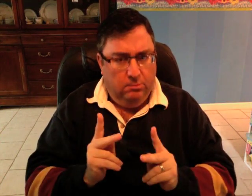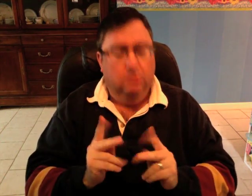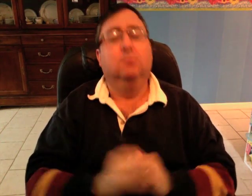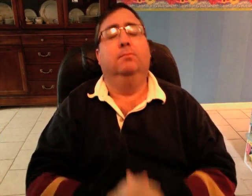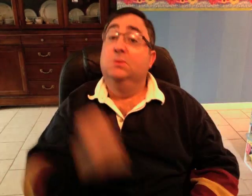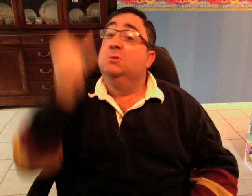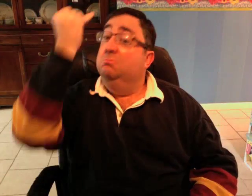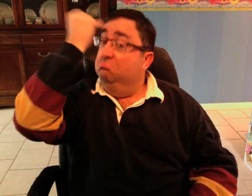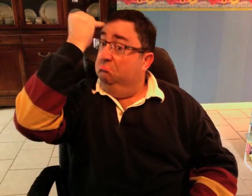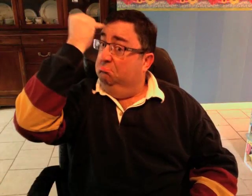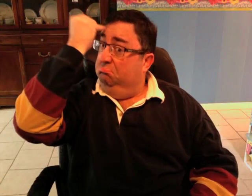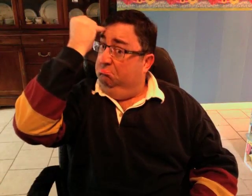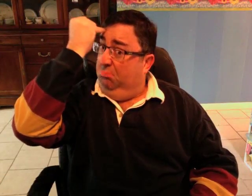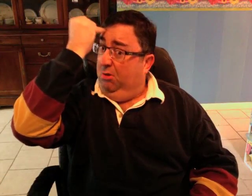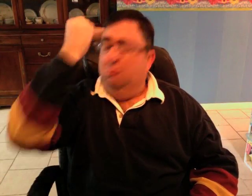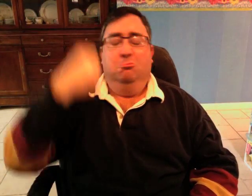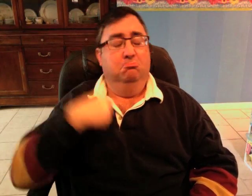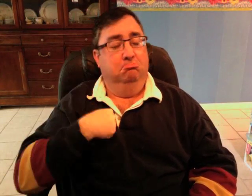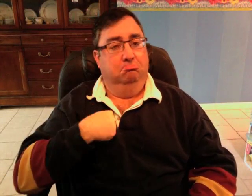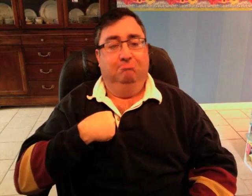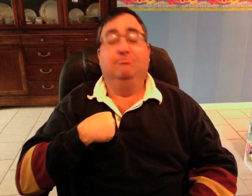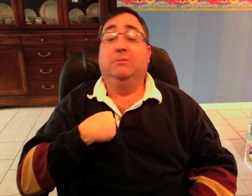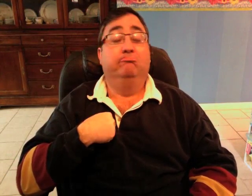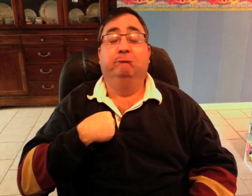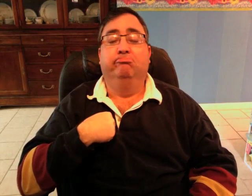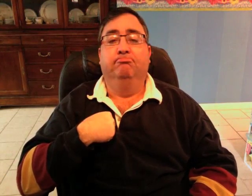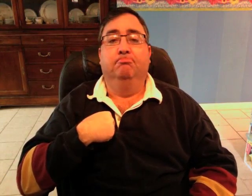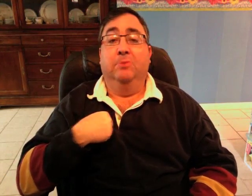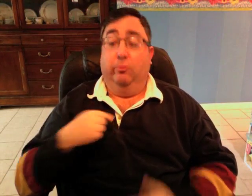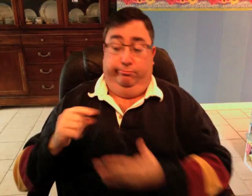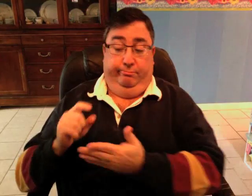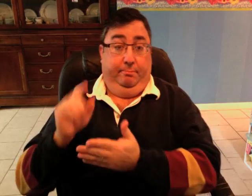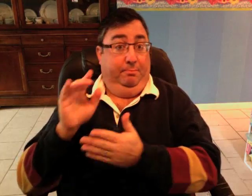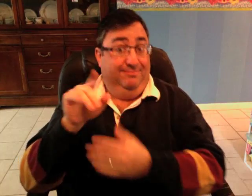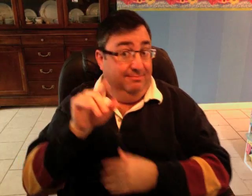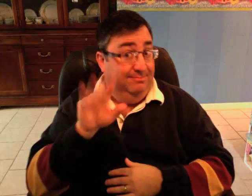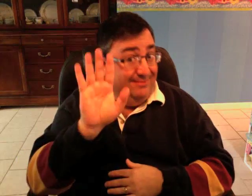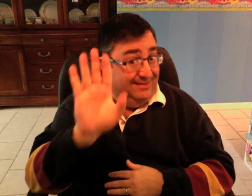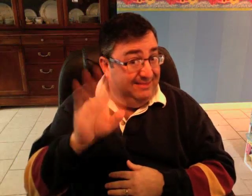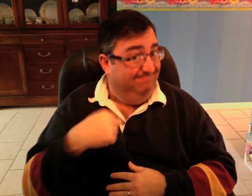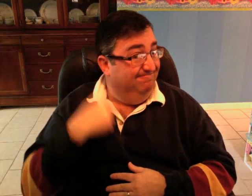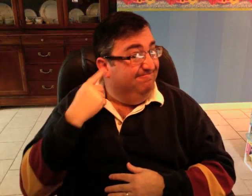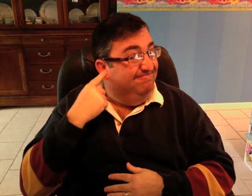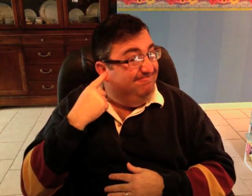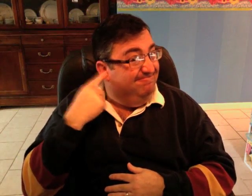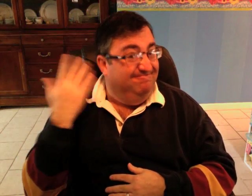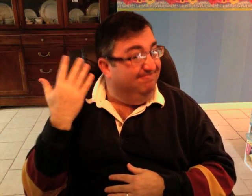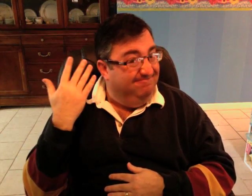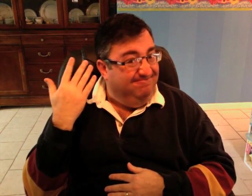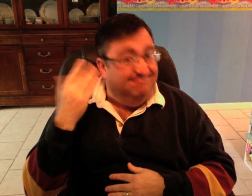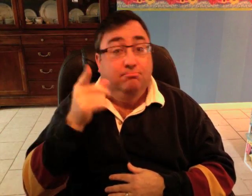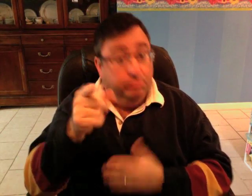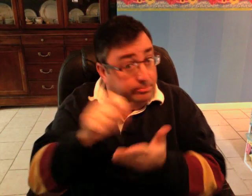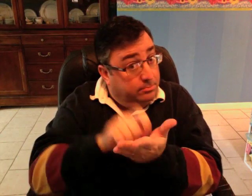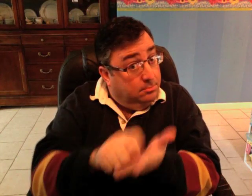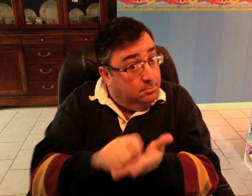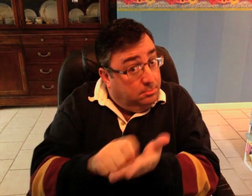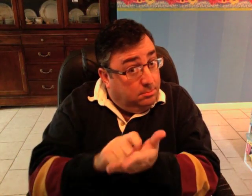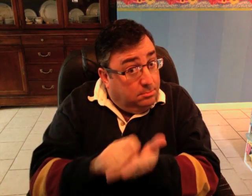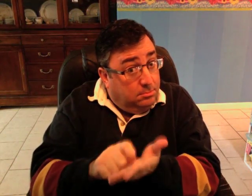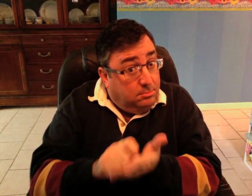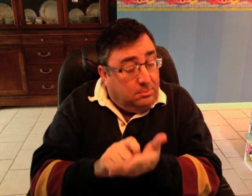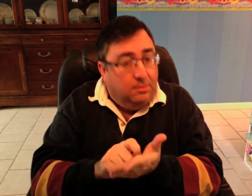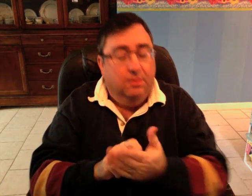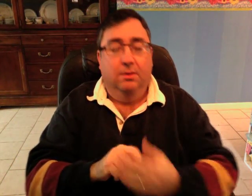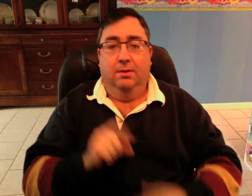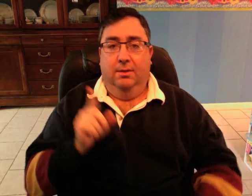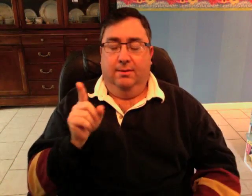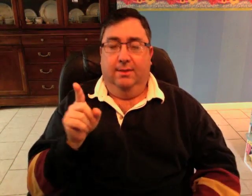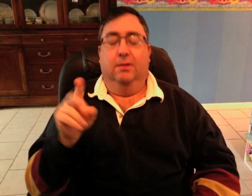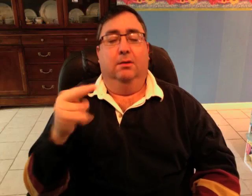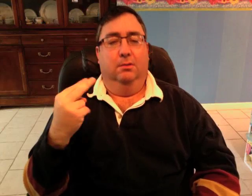Suppose I were to instead approach them and gesture that I'm Deaf and ask if we can write,